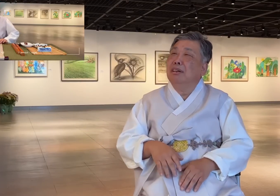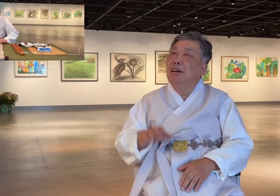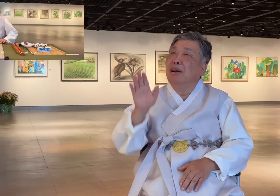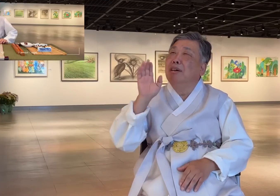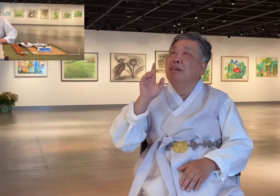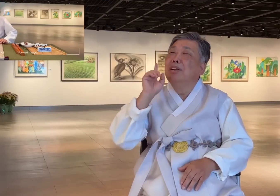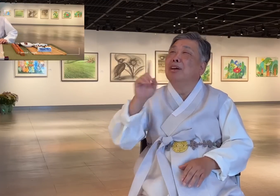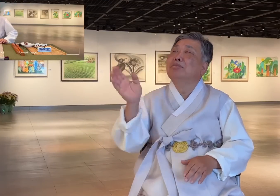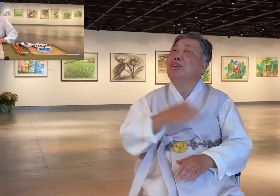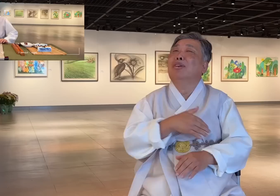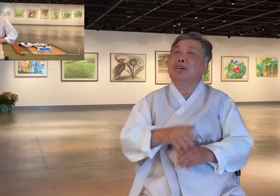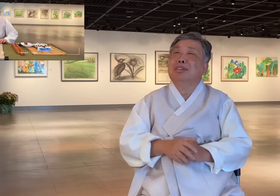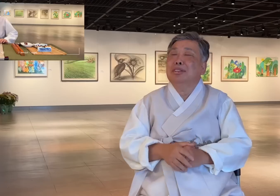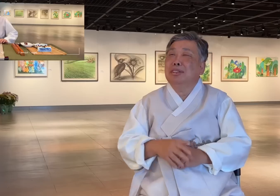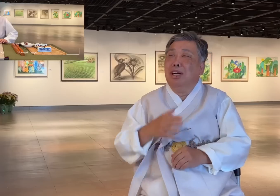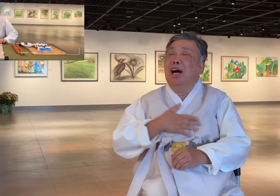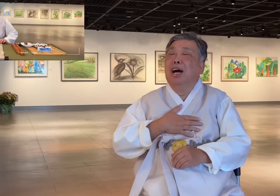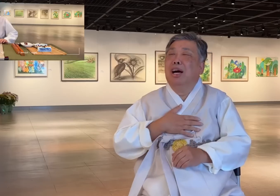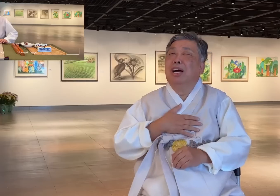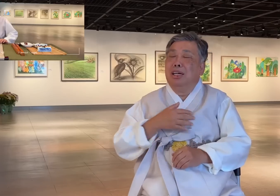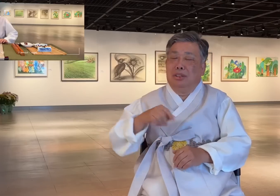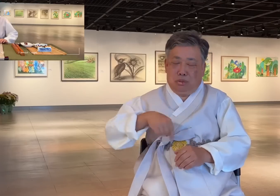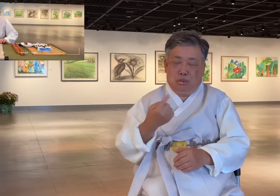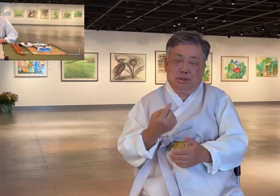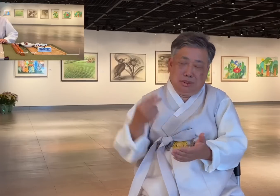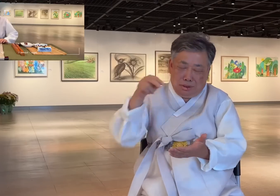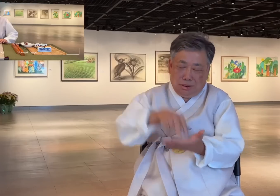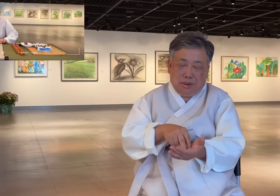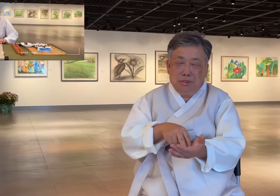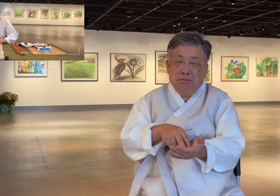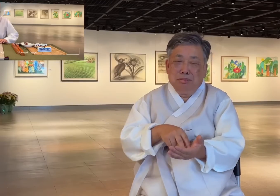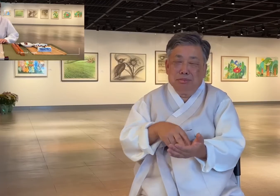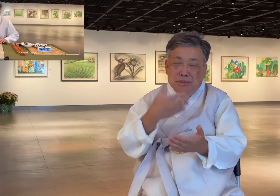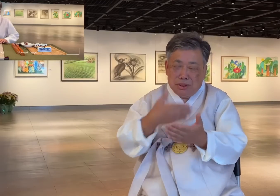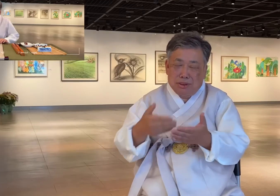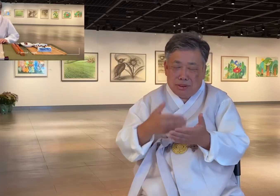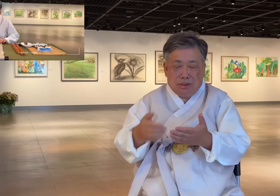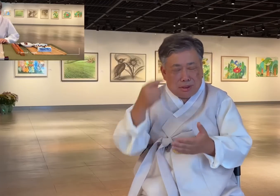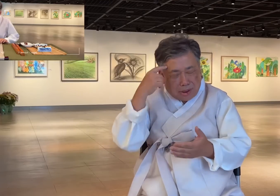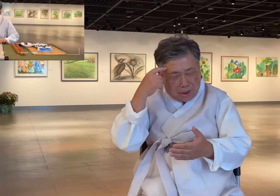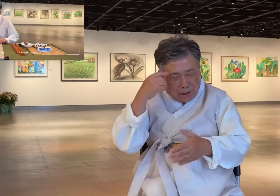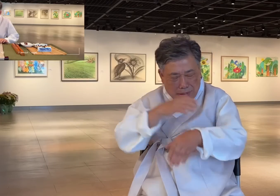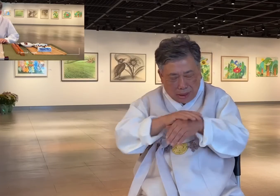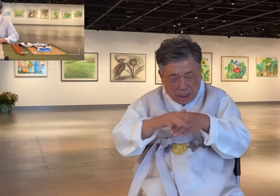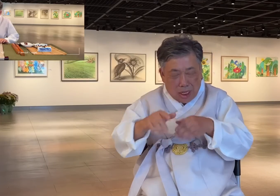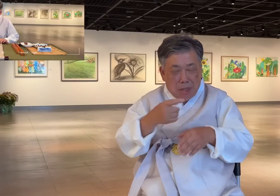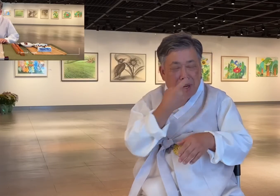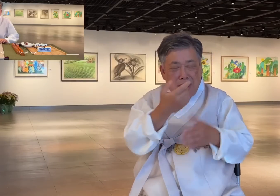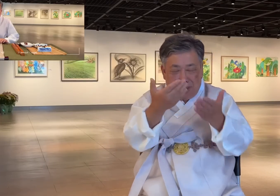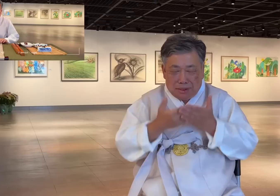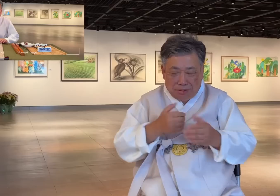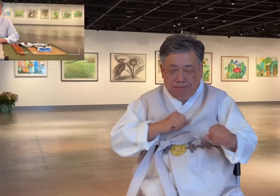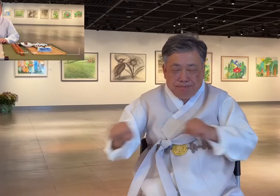I decided to practice drawing on my own using